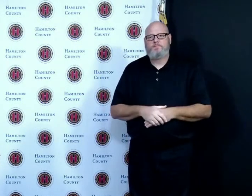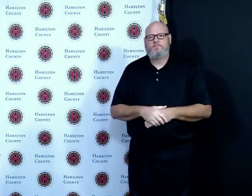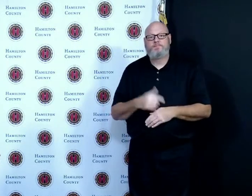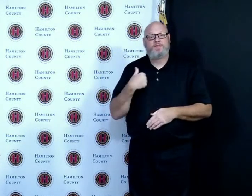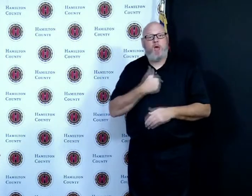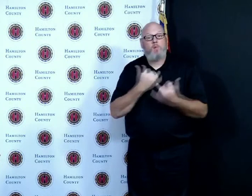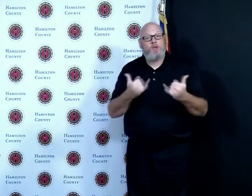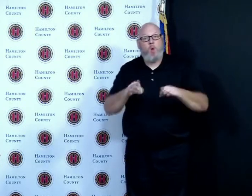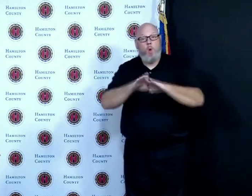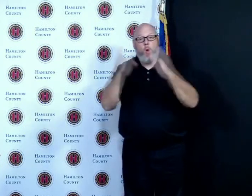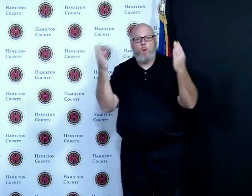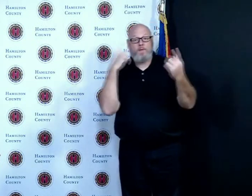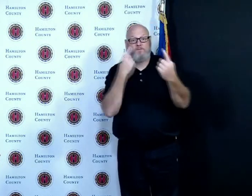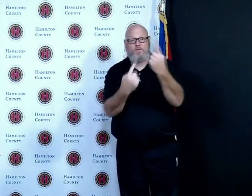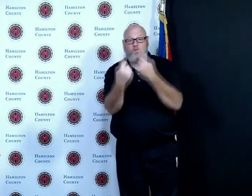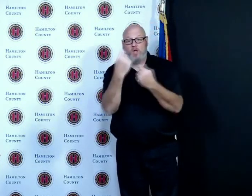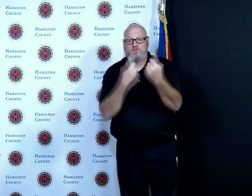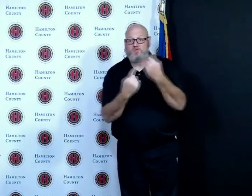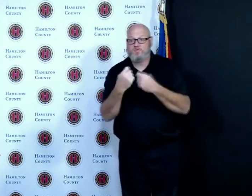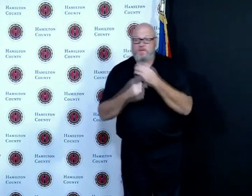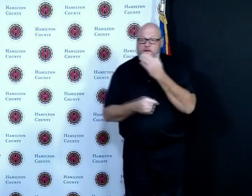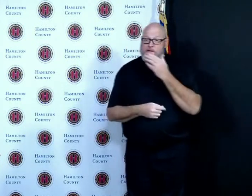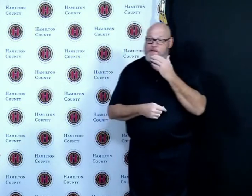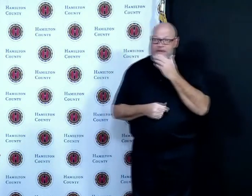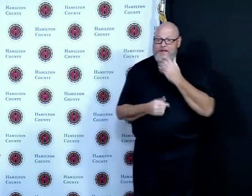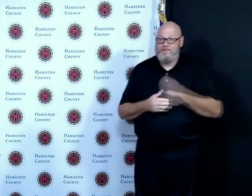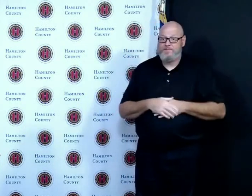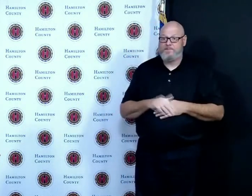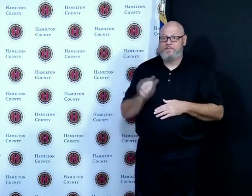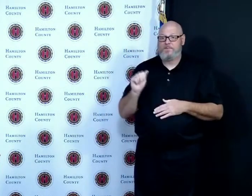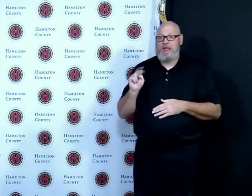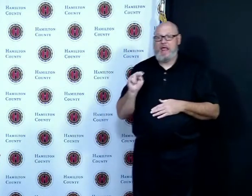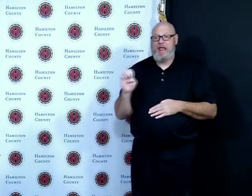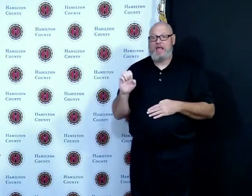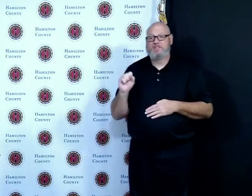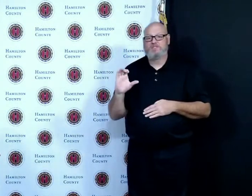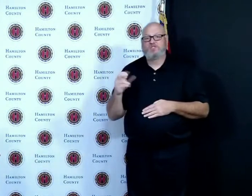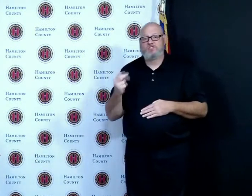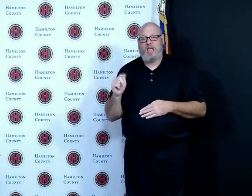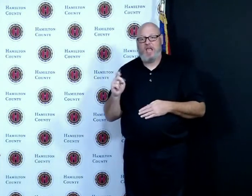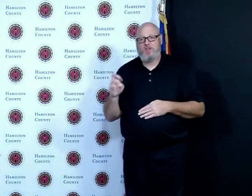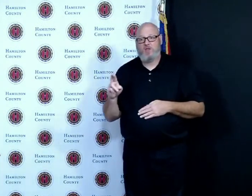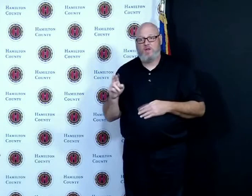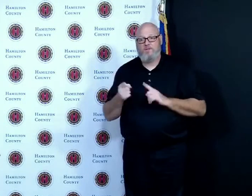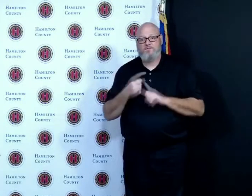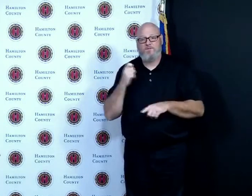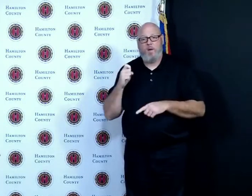herd immunity it certainly is making a big impact on those that end up in the hospital systems okay